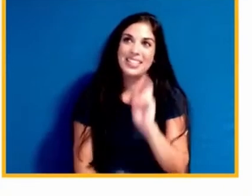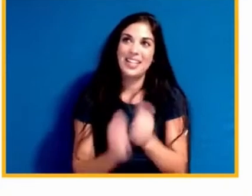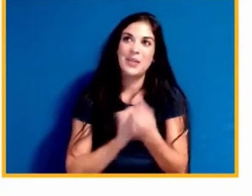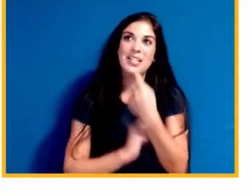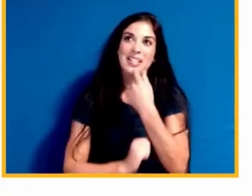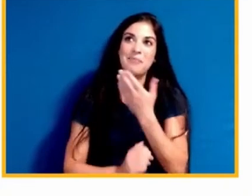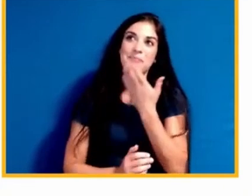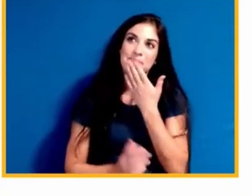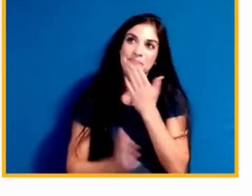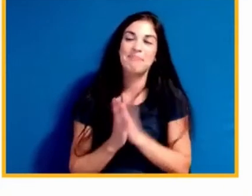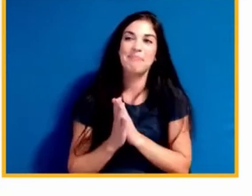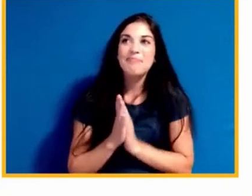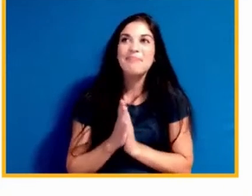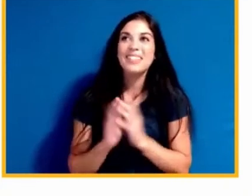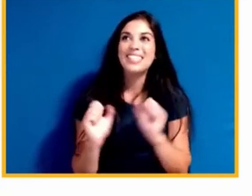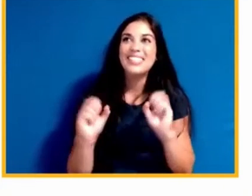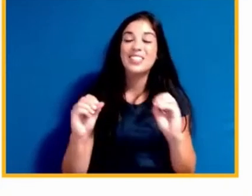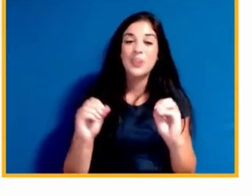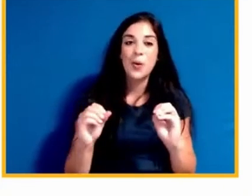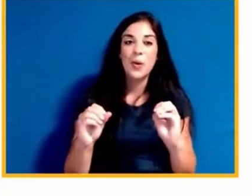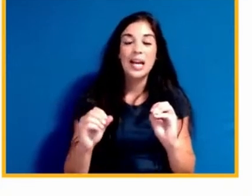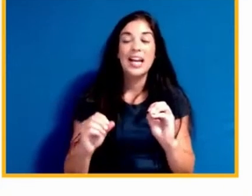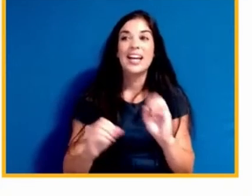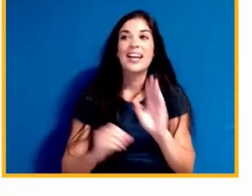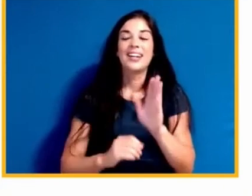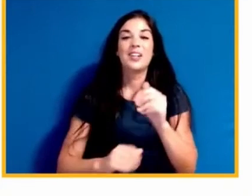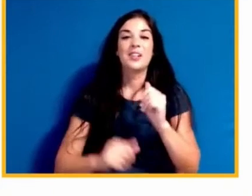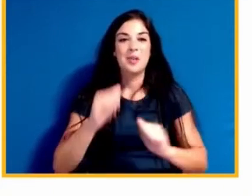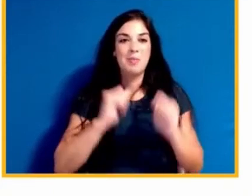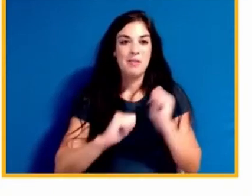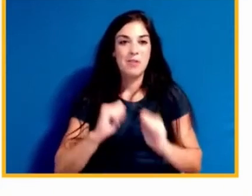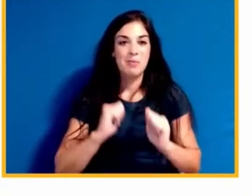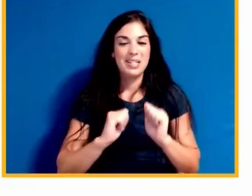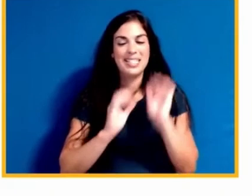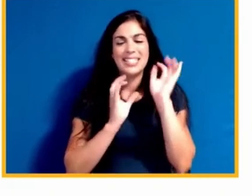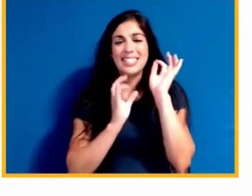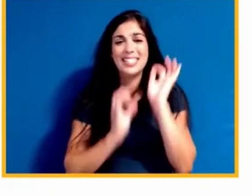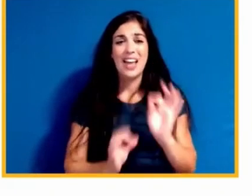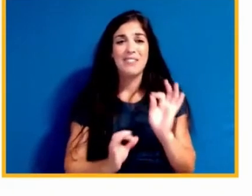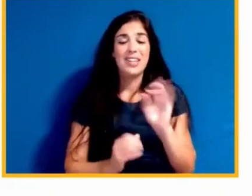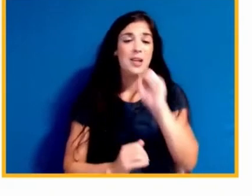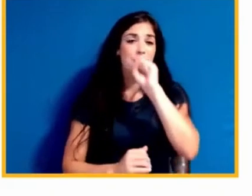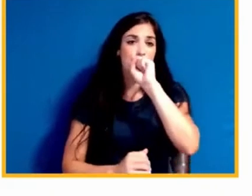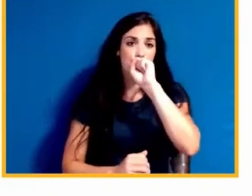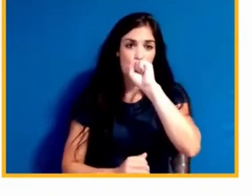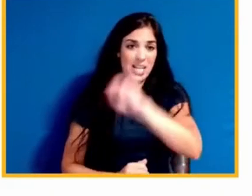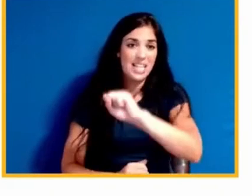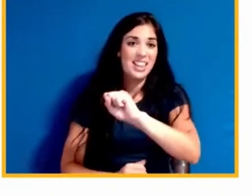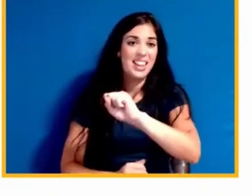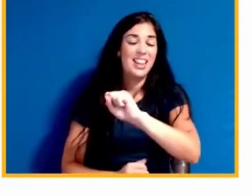All right, so. With your performance I definitely loved your use of